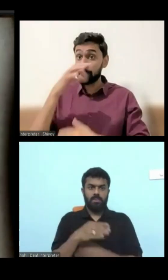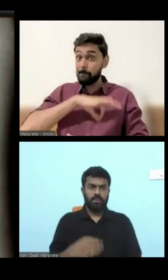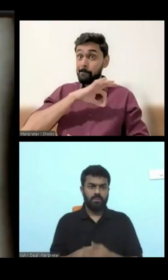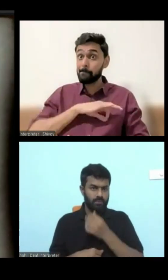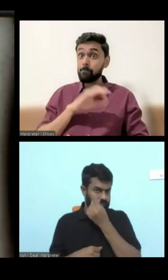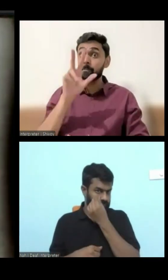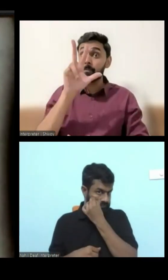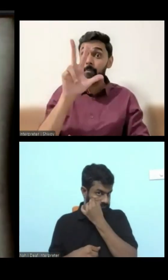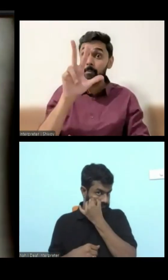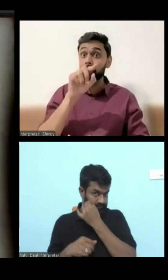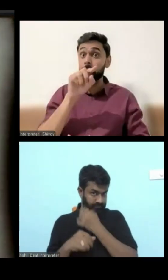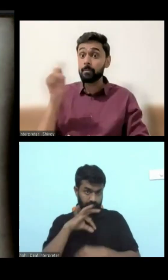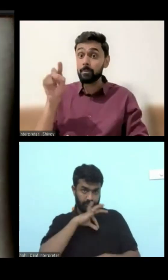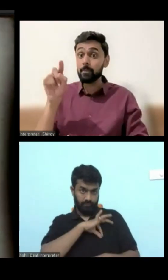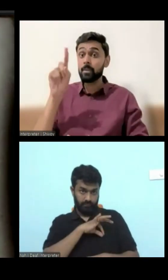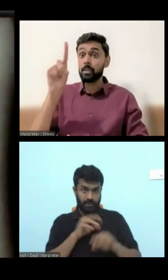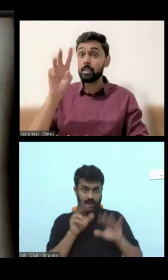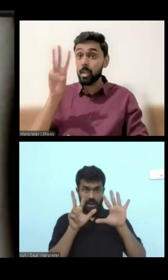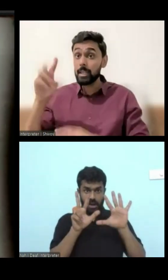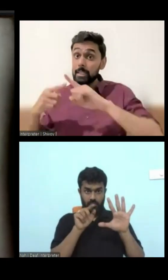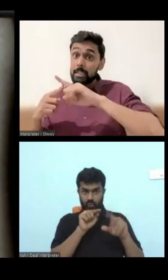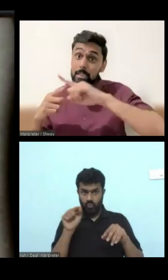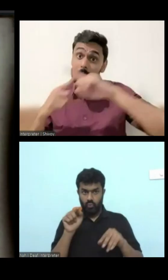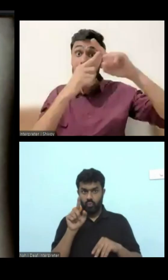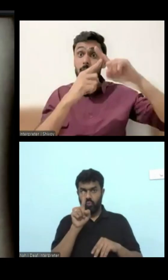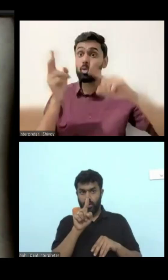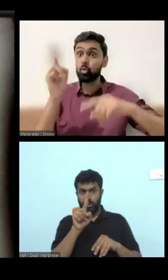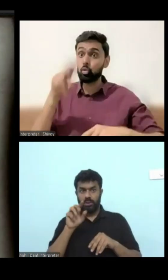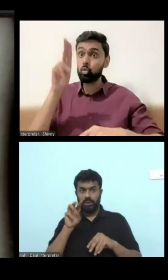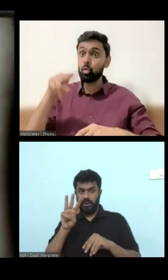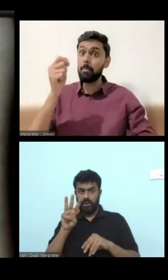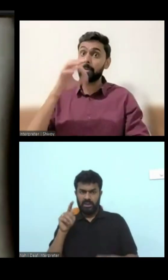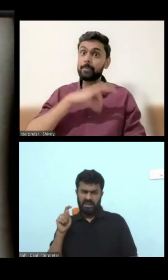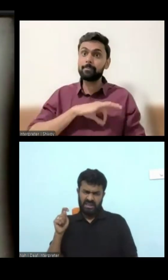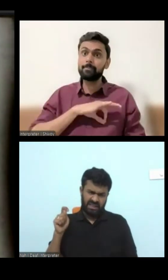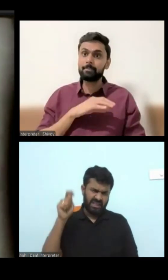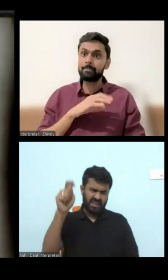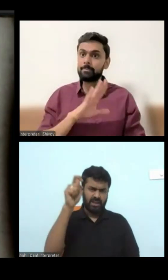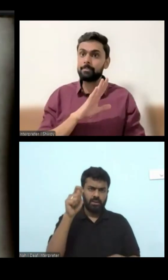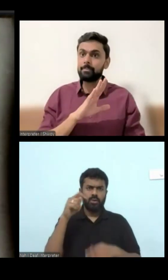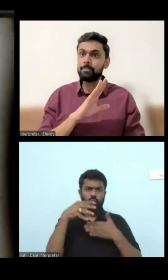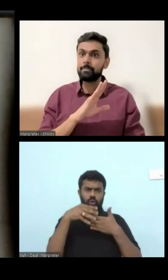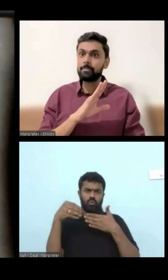trillion dollars of disposable income. So, definitely the platforms are not accessible. They are definitely losing out on this business.